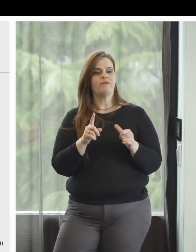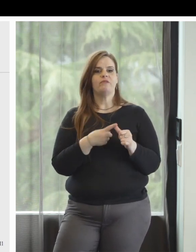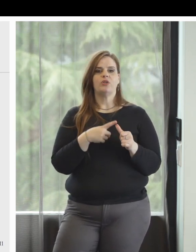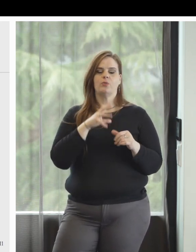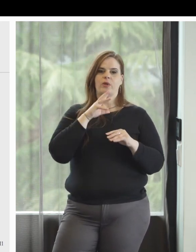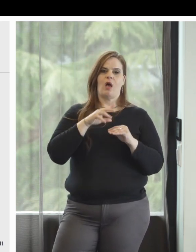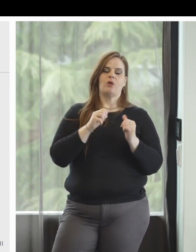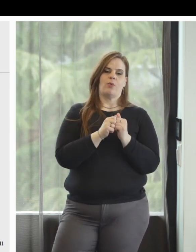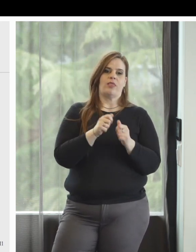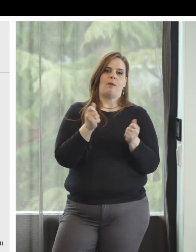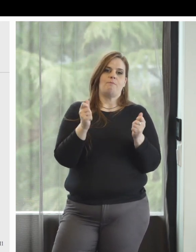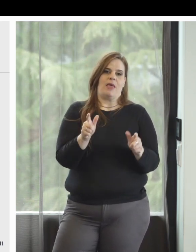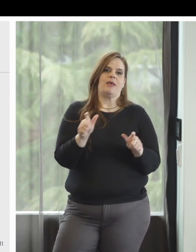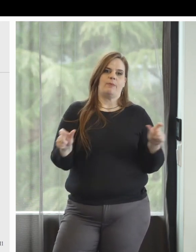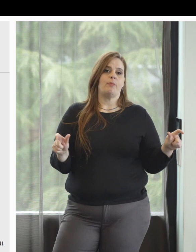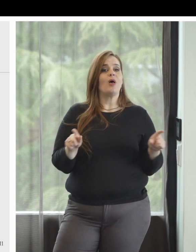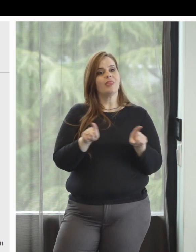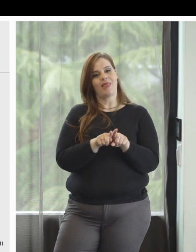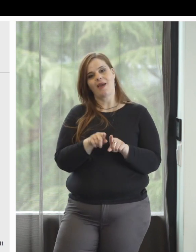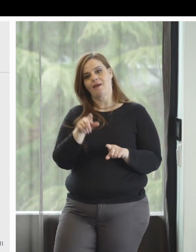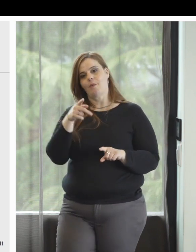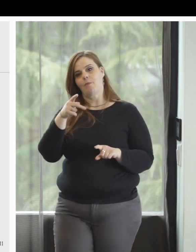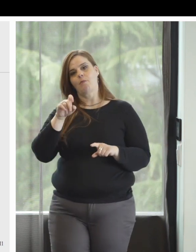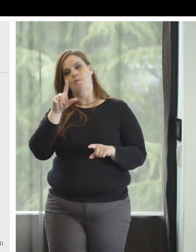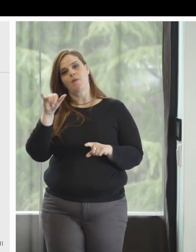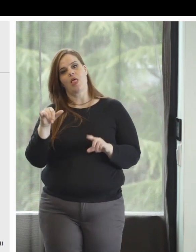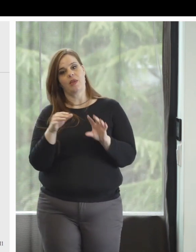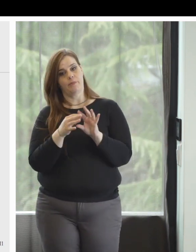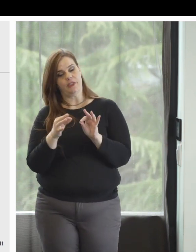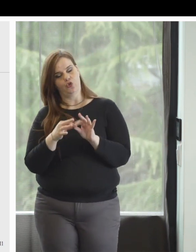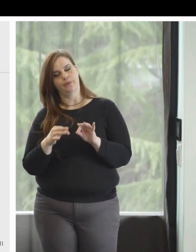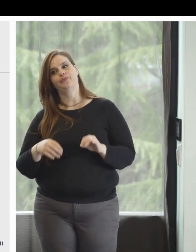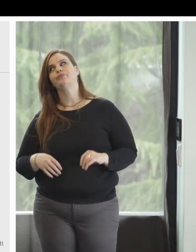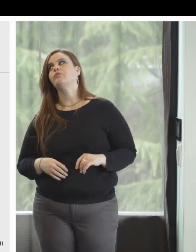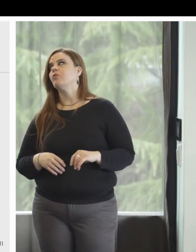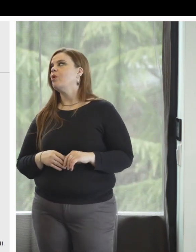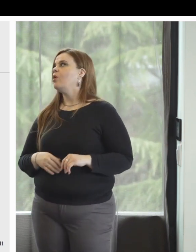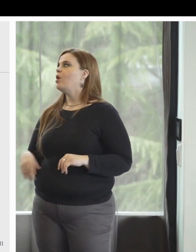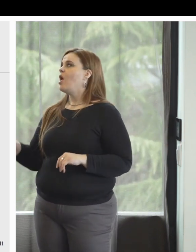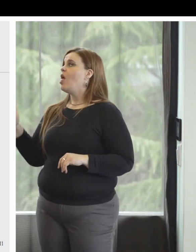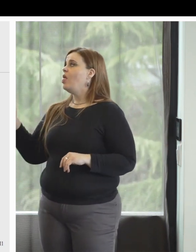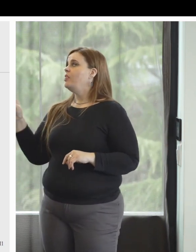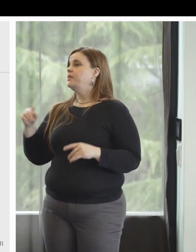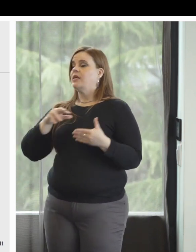Polly mentioned. this is actually a study done by US